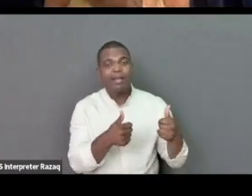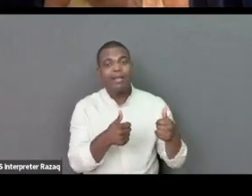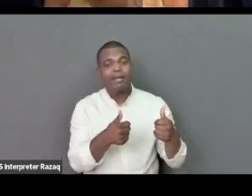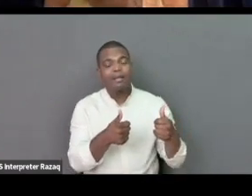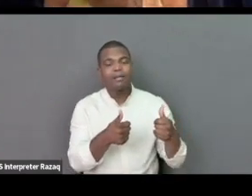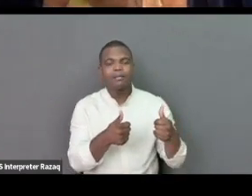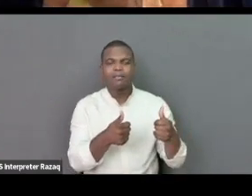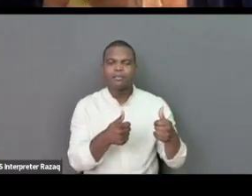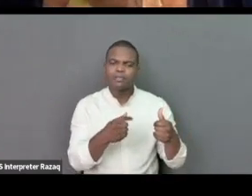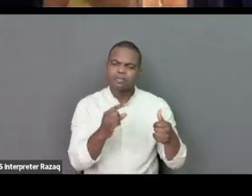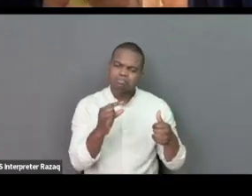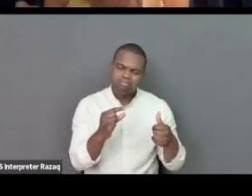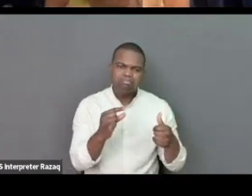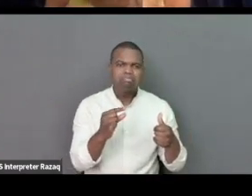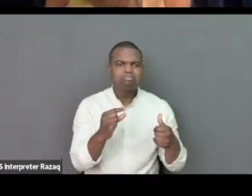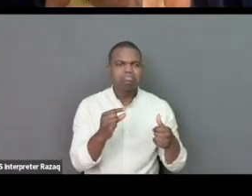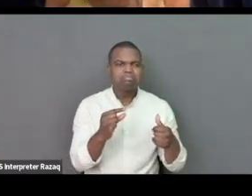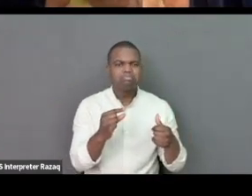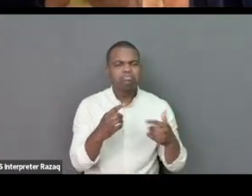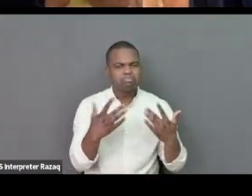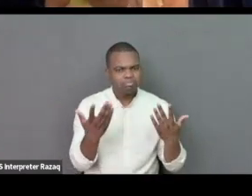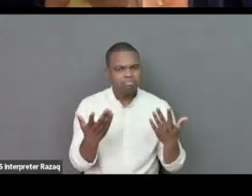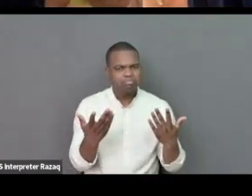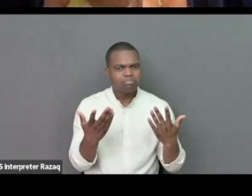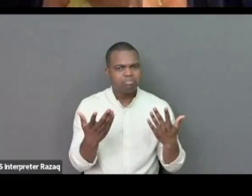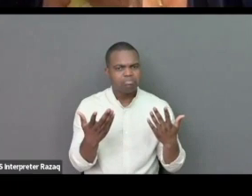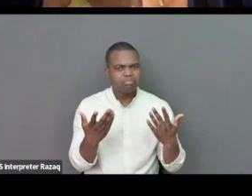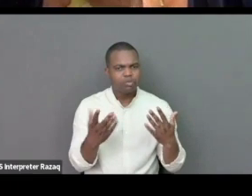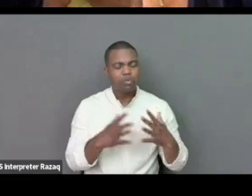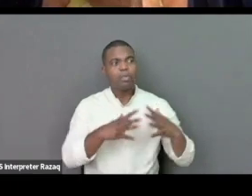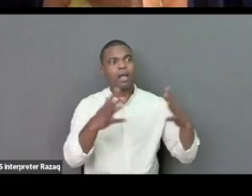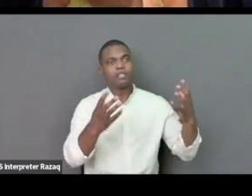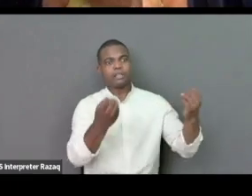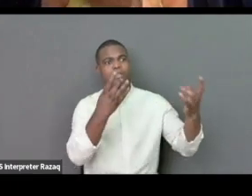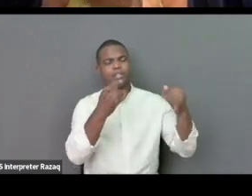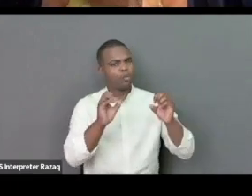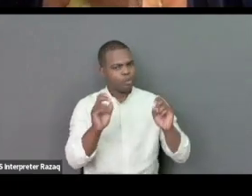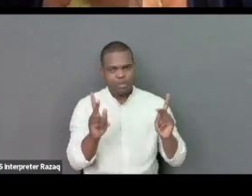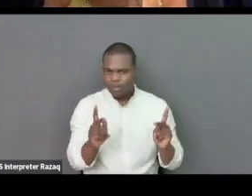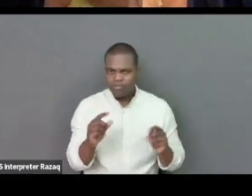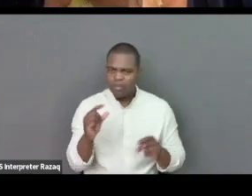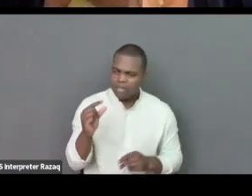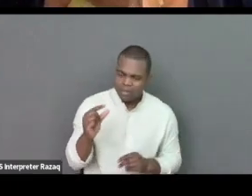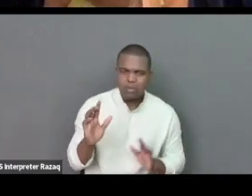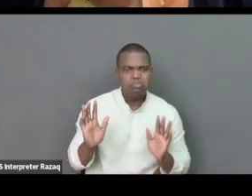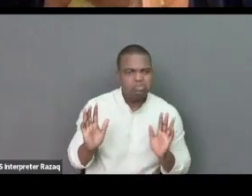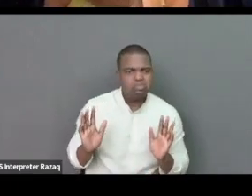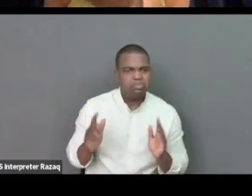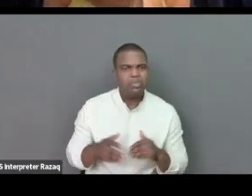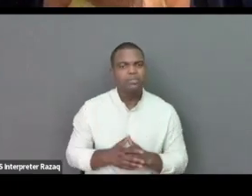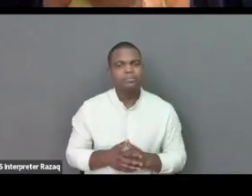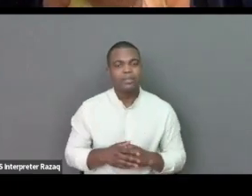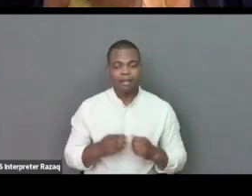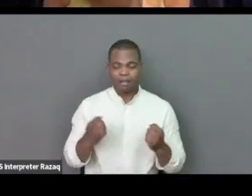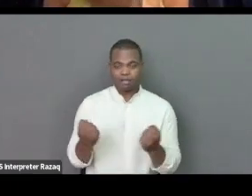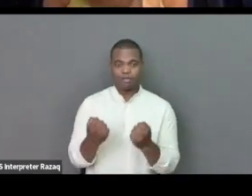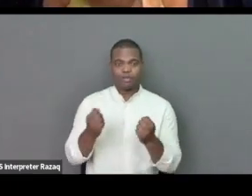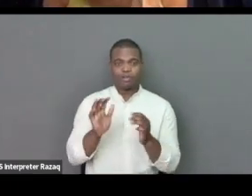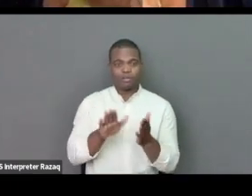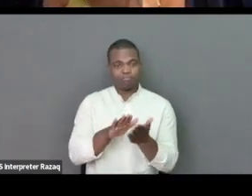to explain and give some tips on how you can do that and also what kind of feedback methods